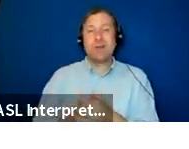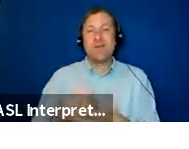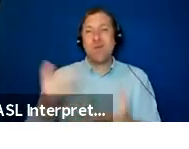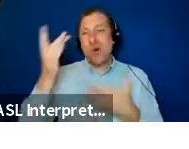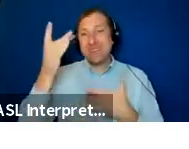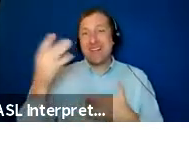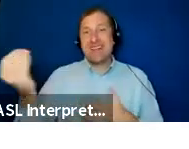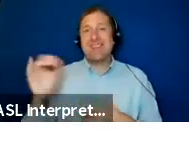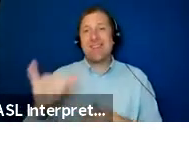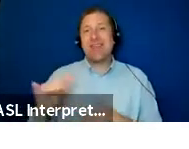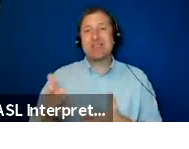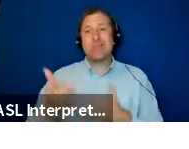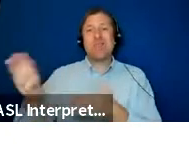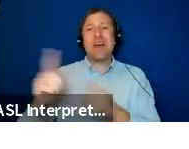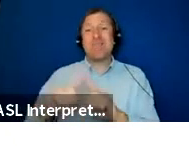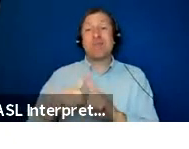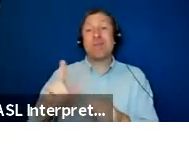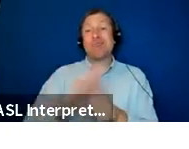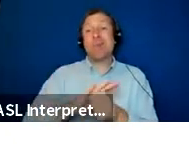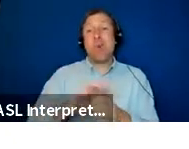that's been provided for under various local laws for COVID.